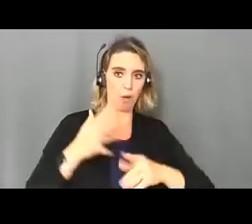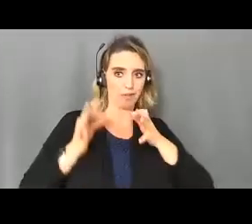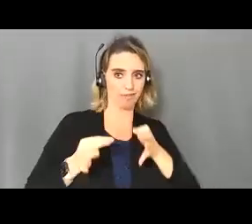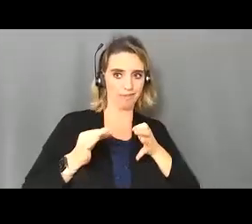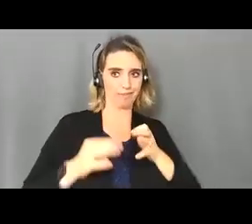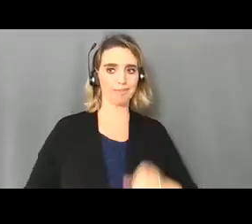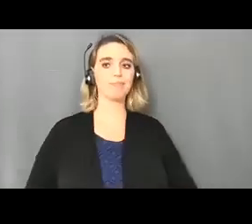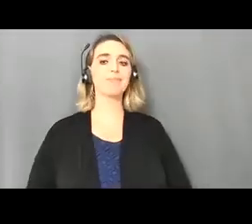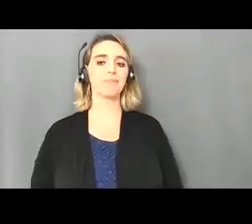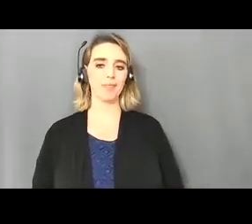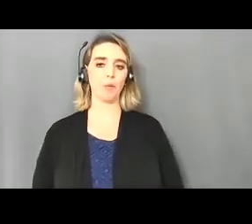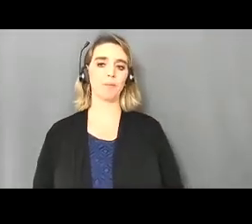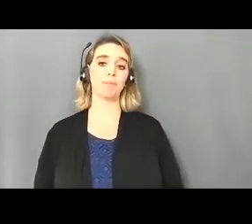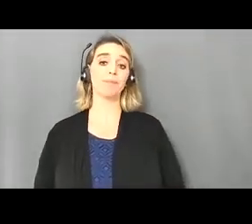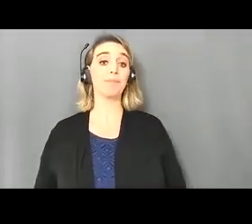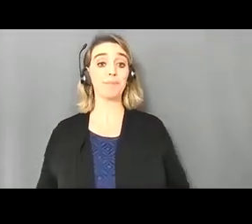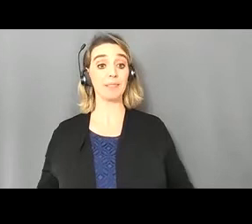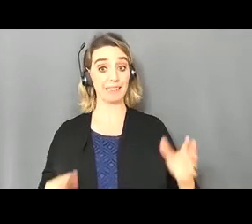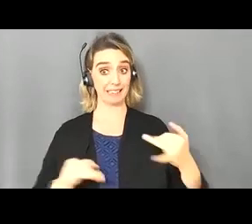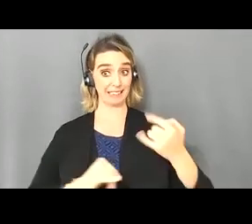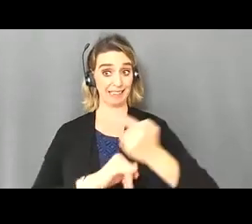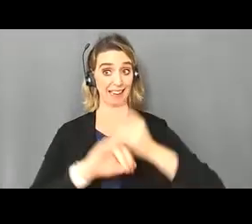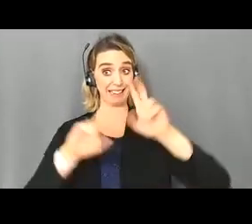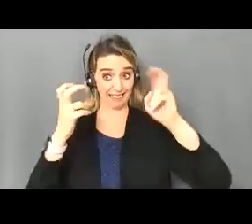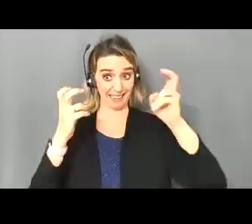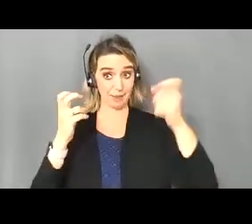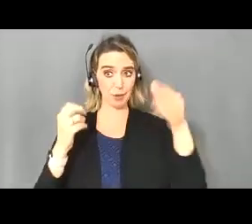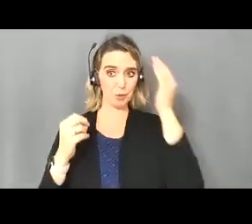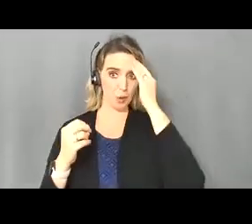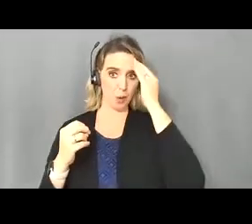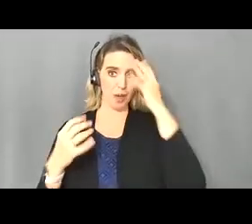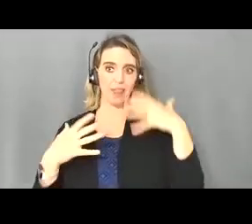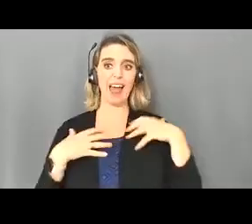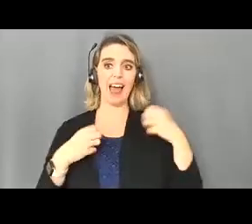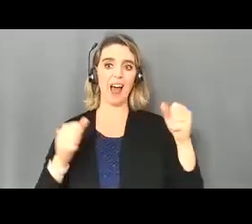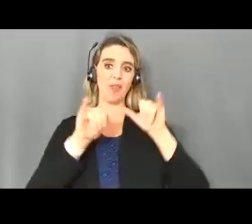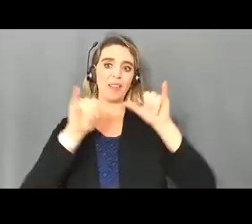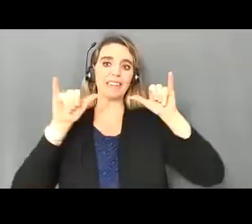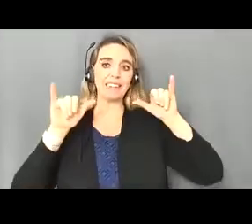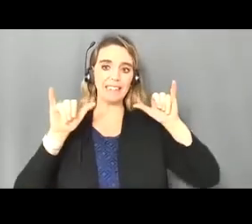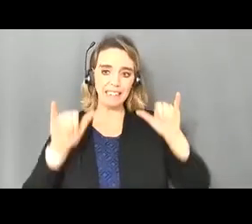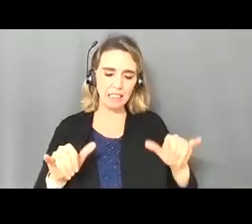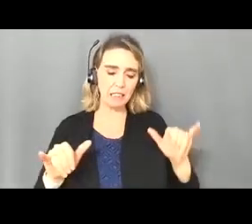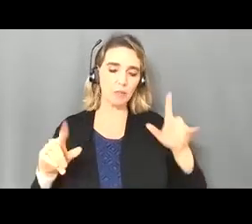So one of the things today that you all are aware of is that the health system is incredibly complex.